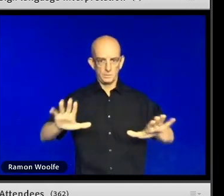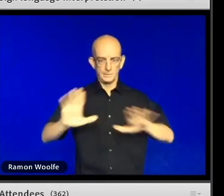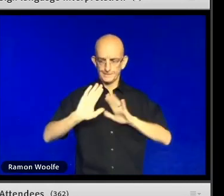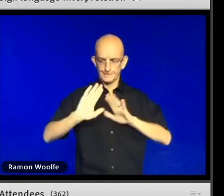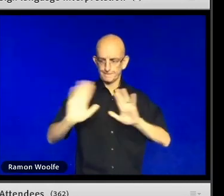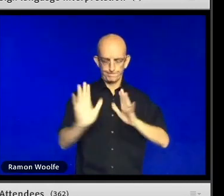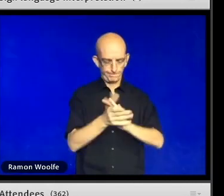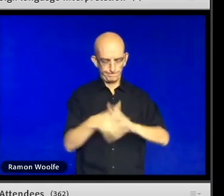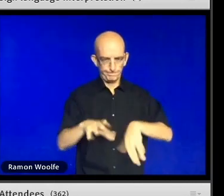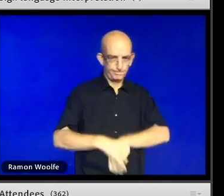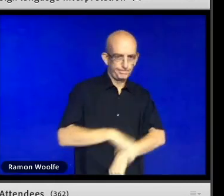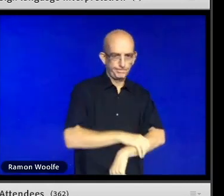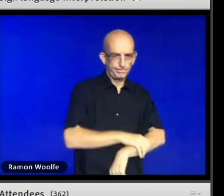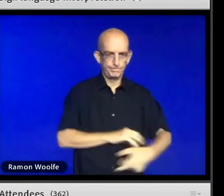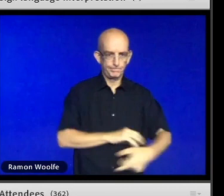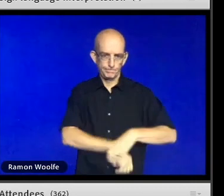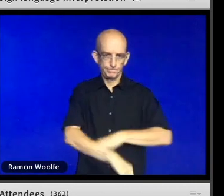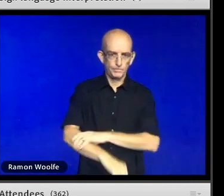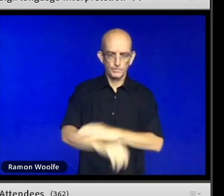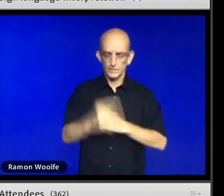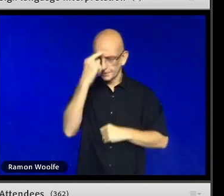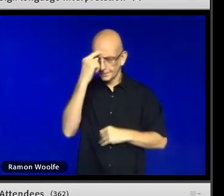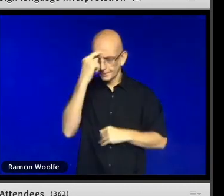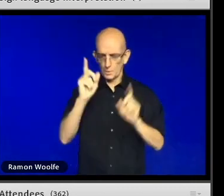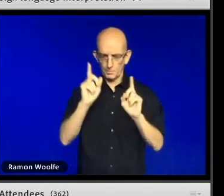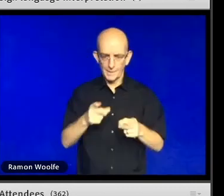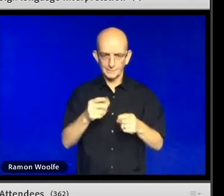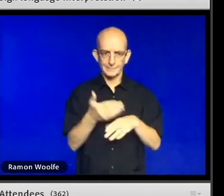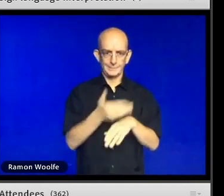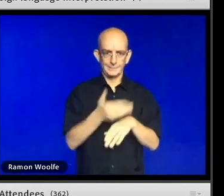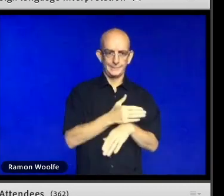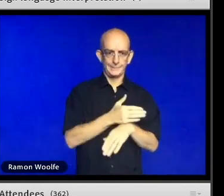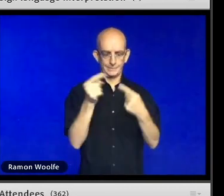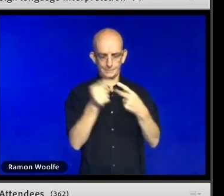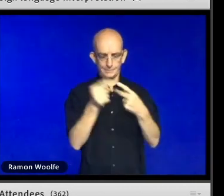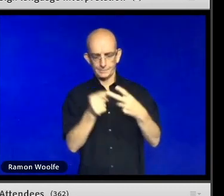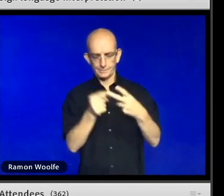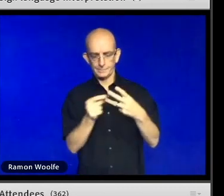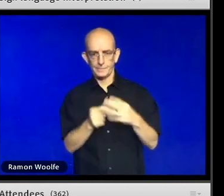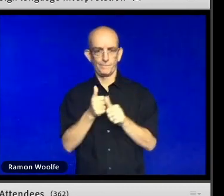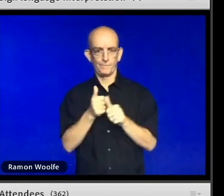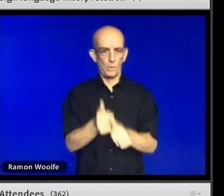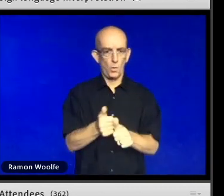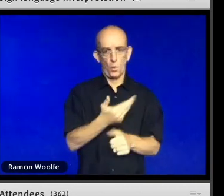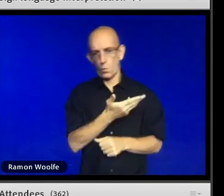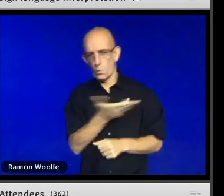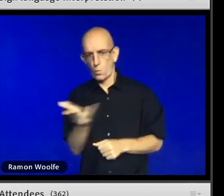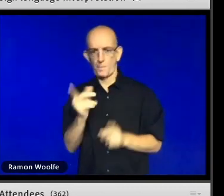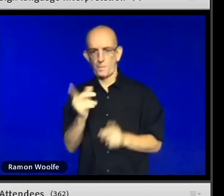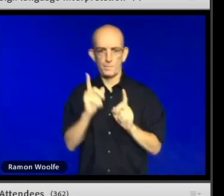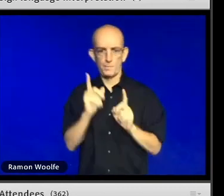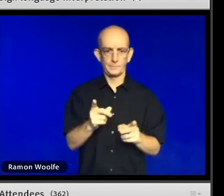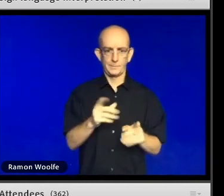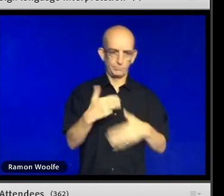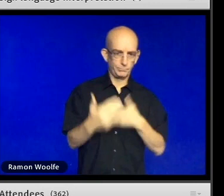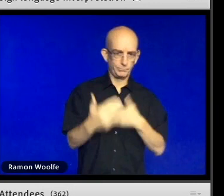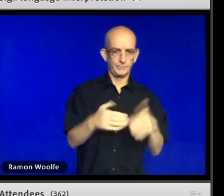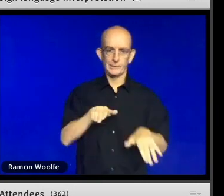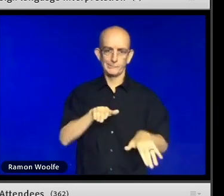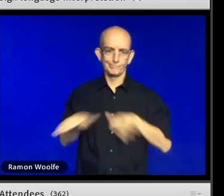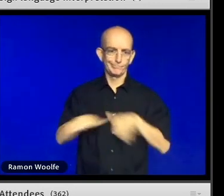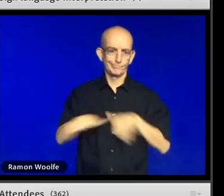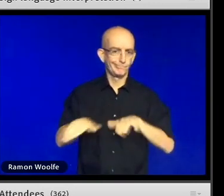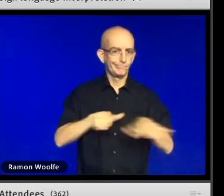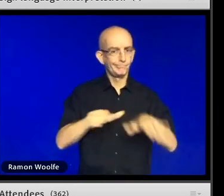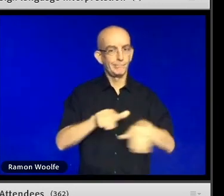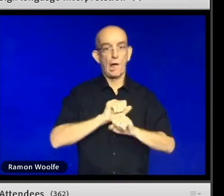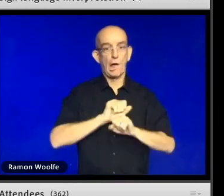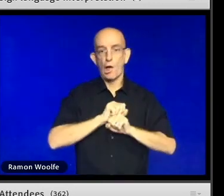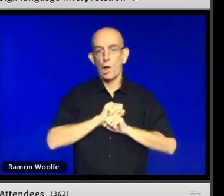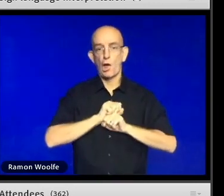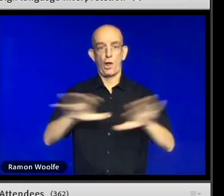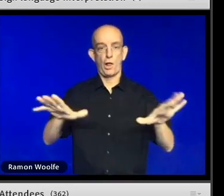sense are including sexual reproductive health, mental health and also looking at access to